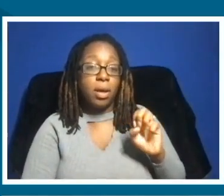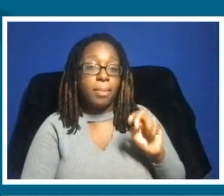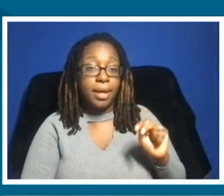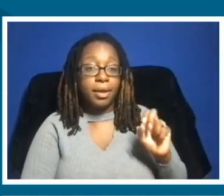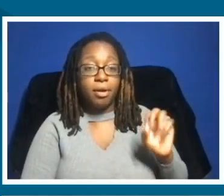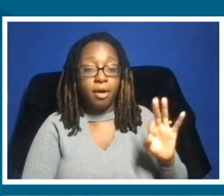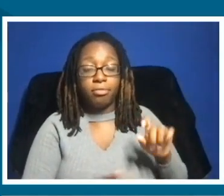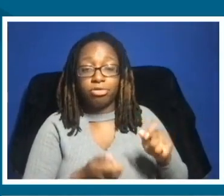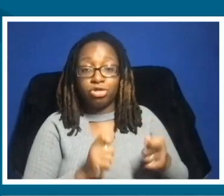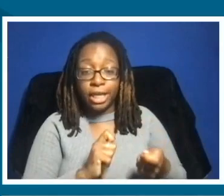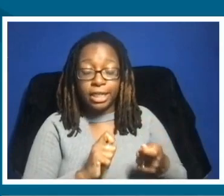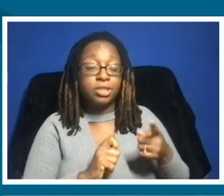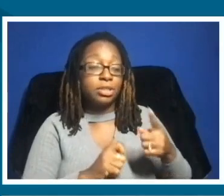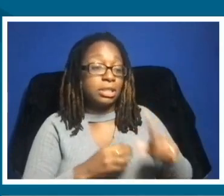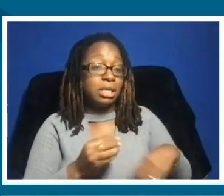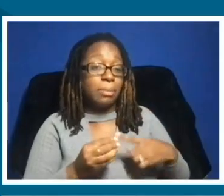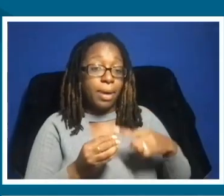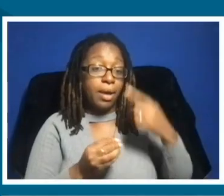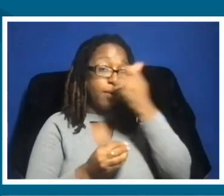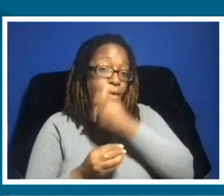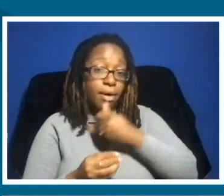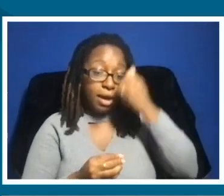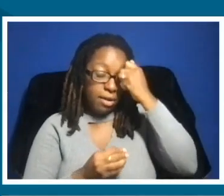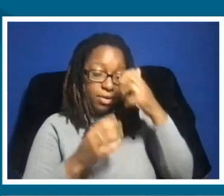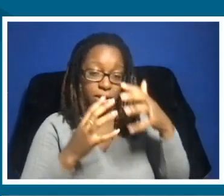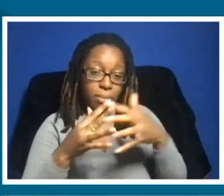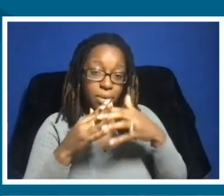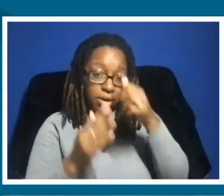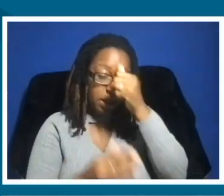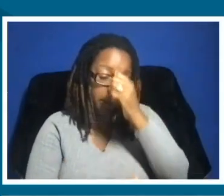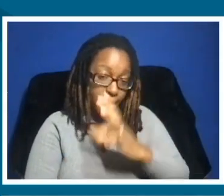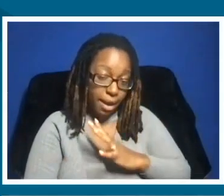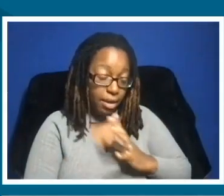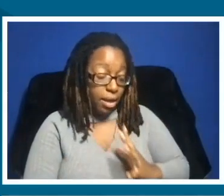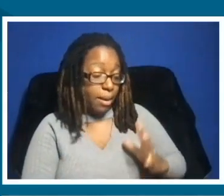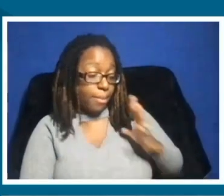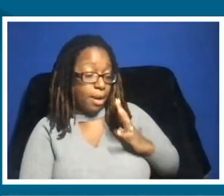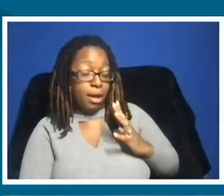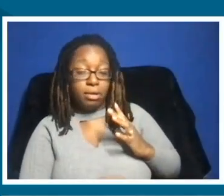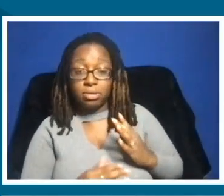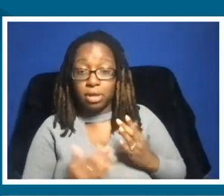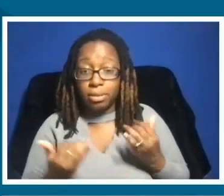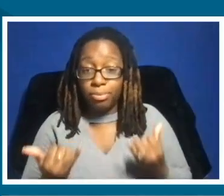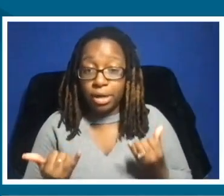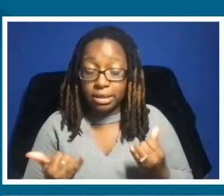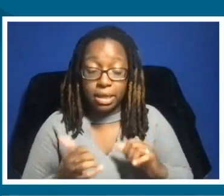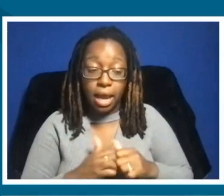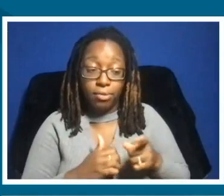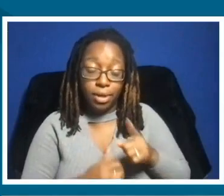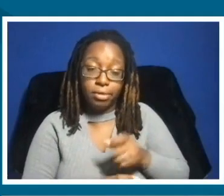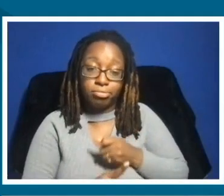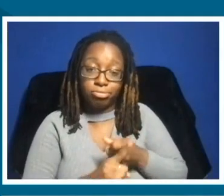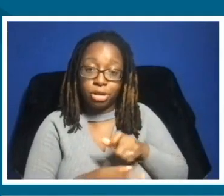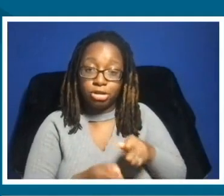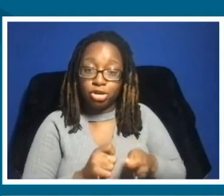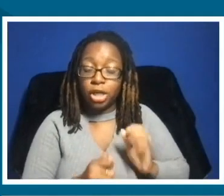exhibition about african-american men past and present who have sort of altered our history and culture in a